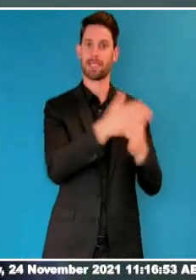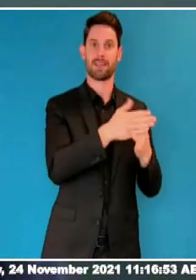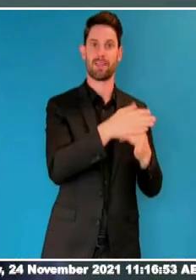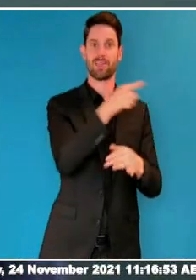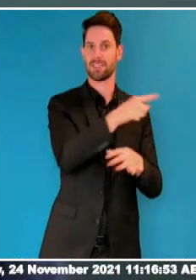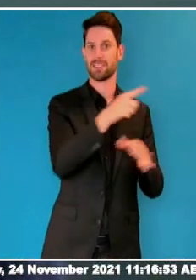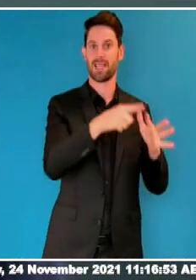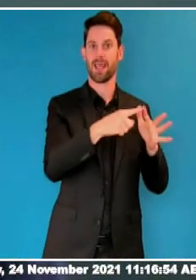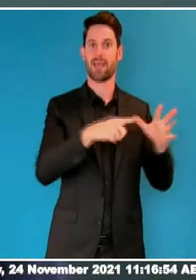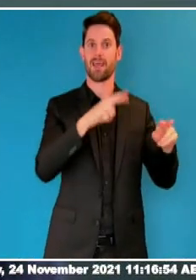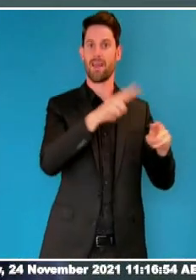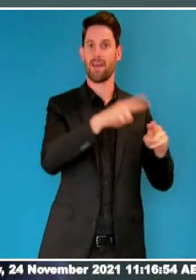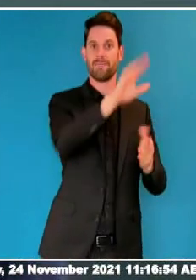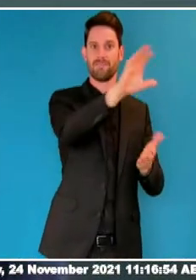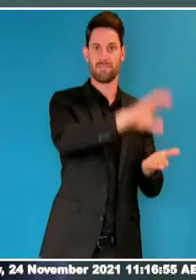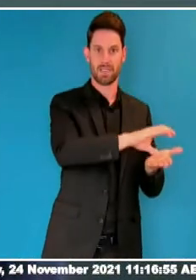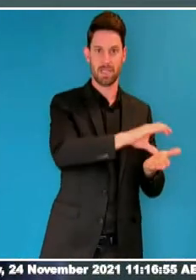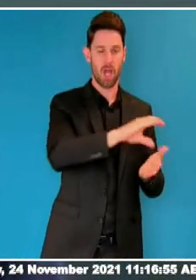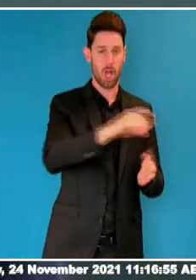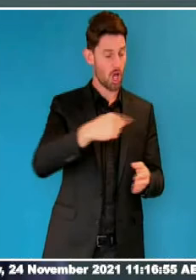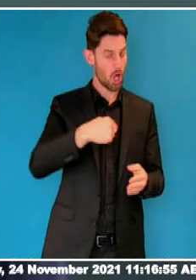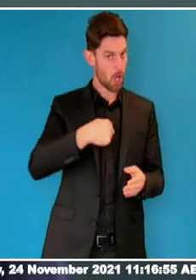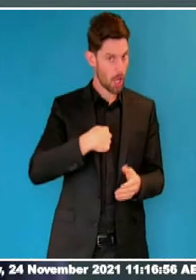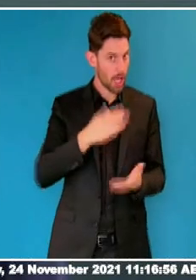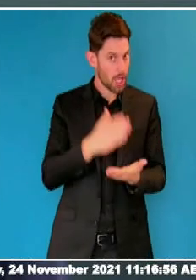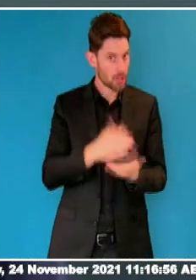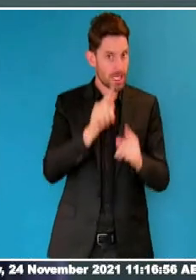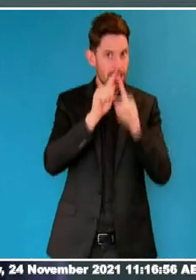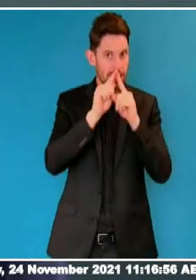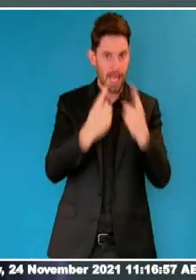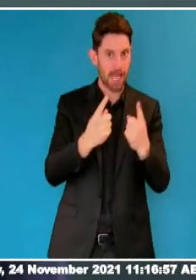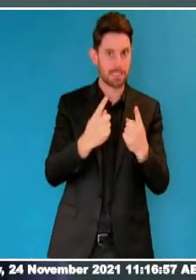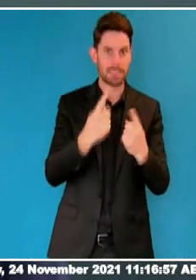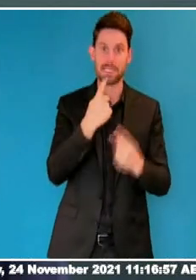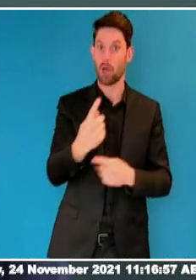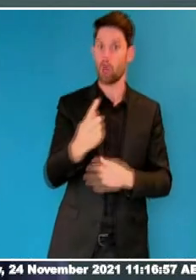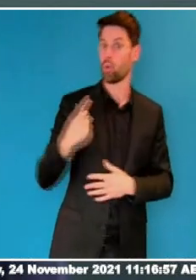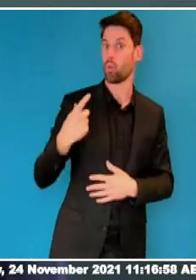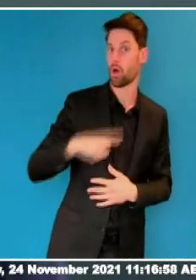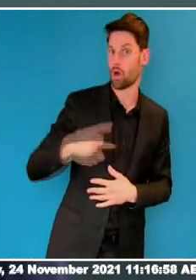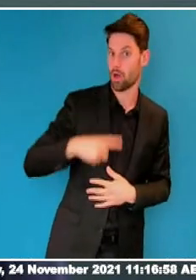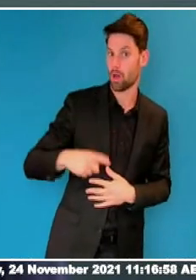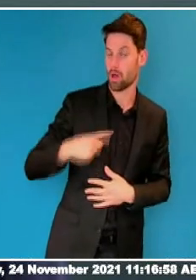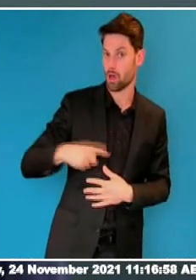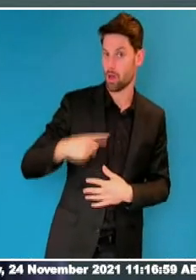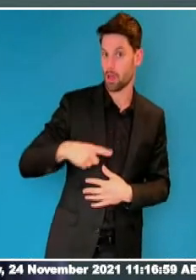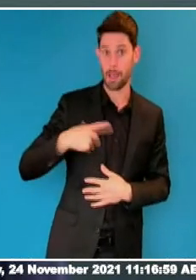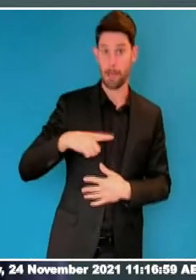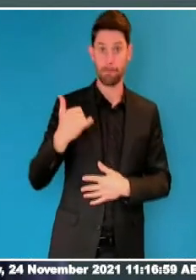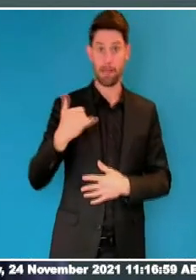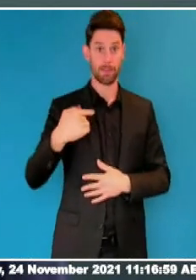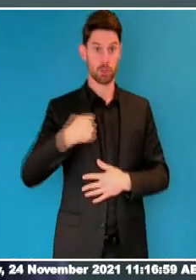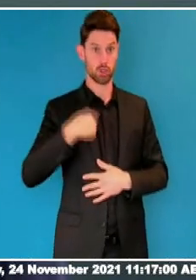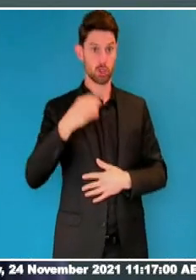I can't honestly provide a direct answer as to why we don't, whether we don't need to or